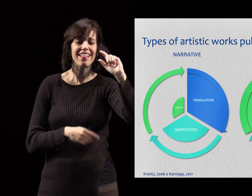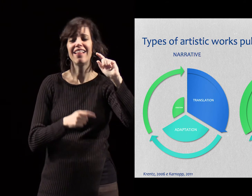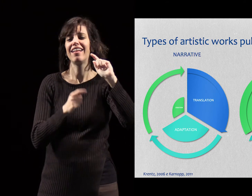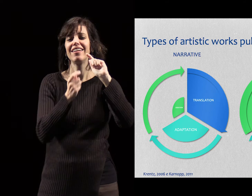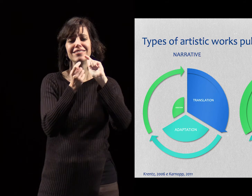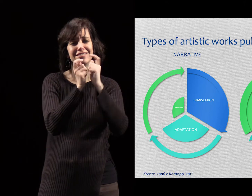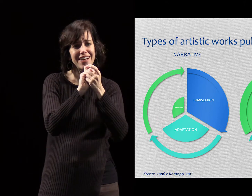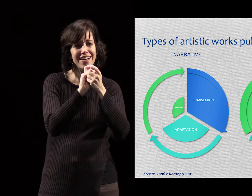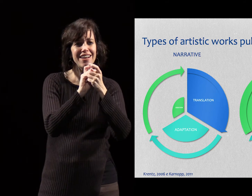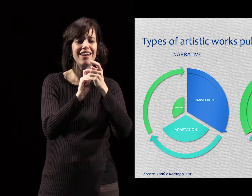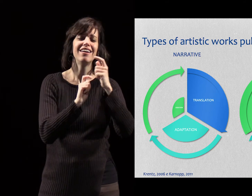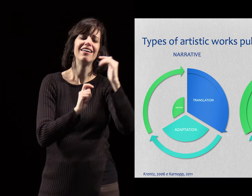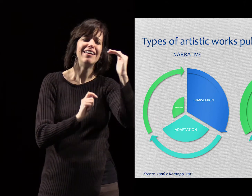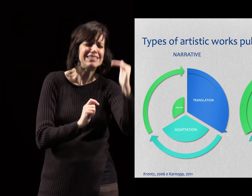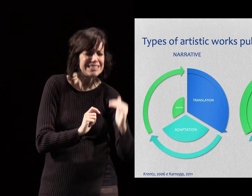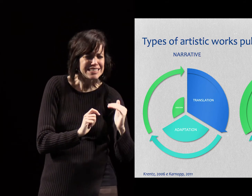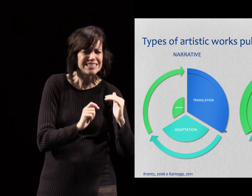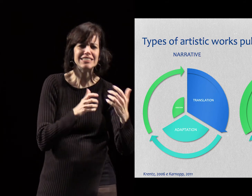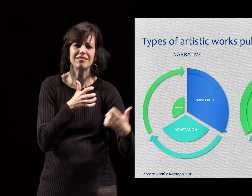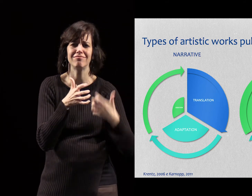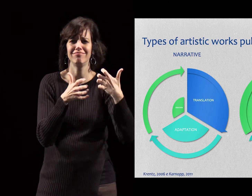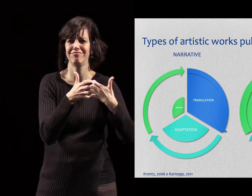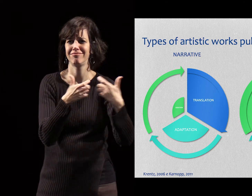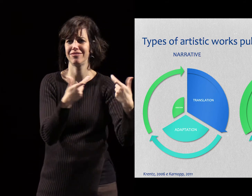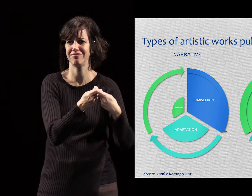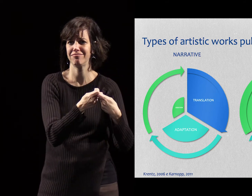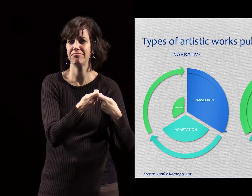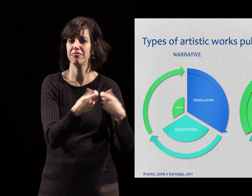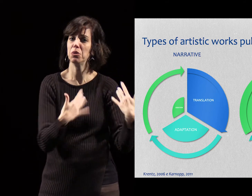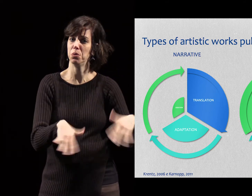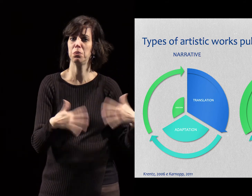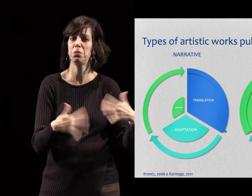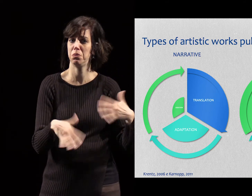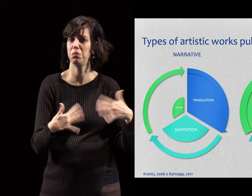Then there's a little bit of translation, a bit of adaptation.